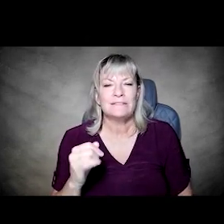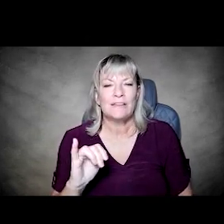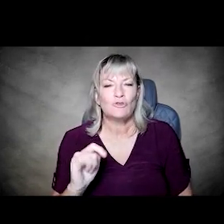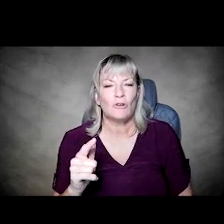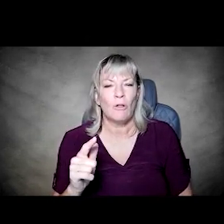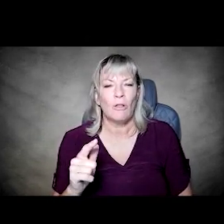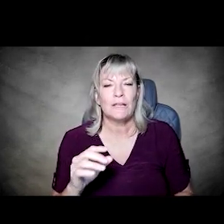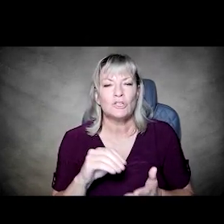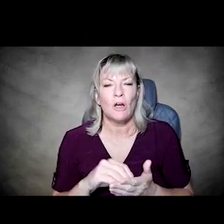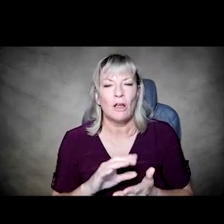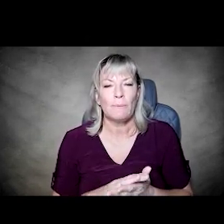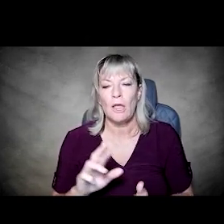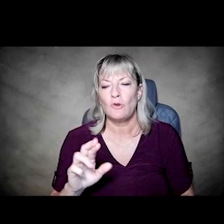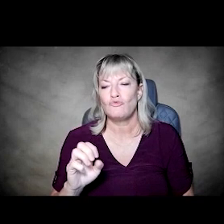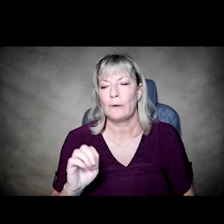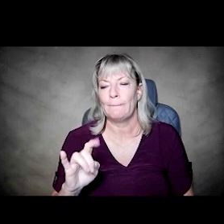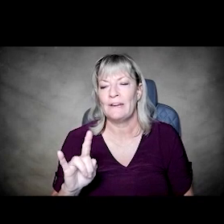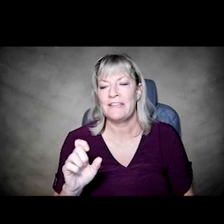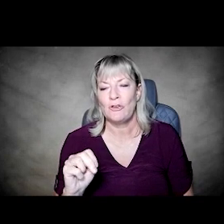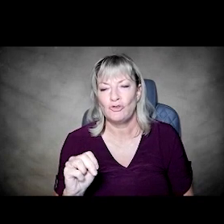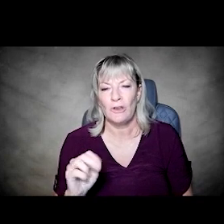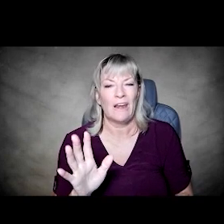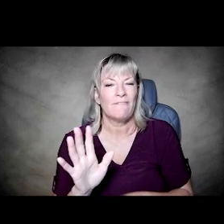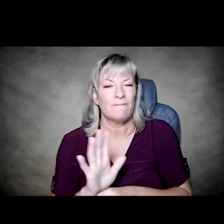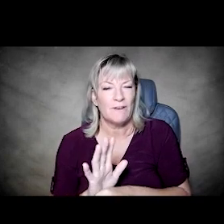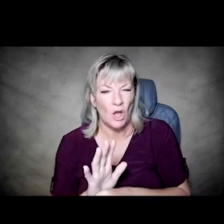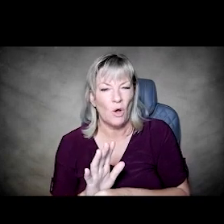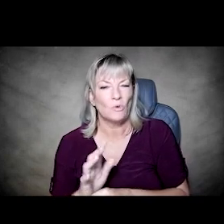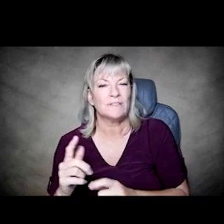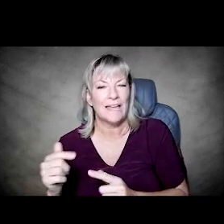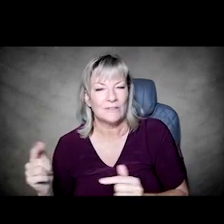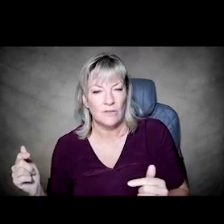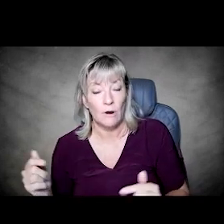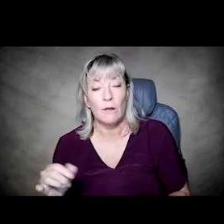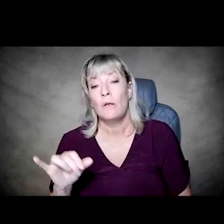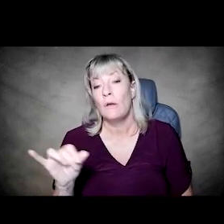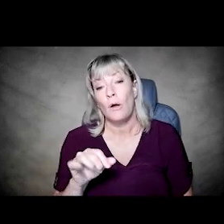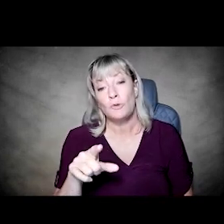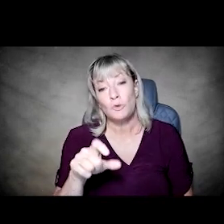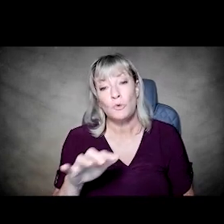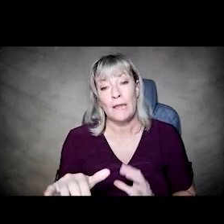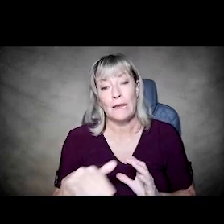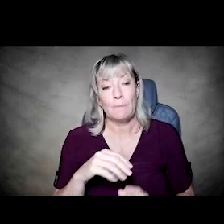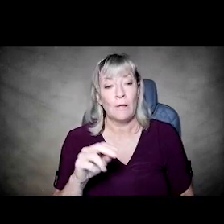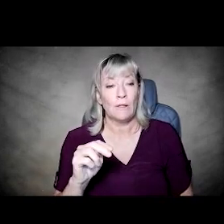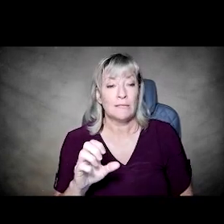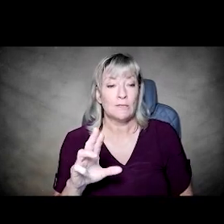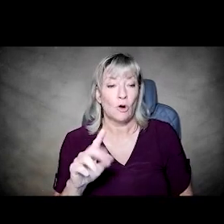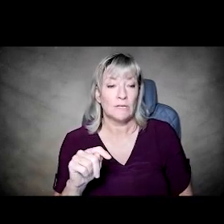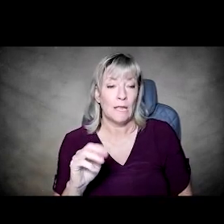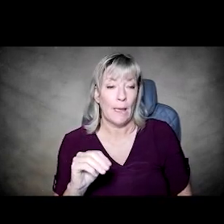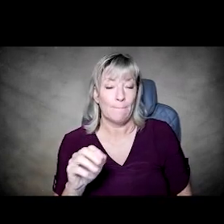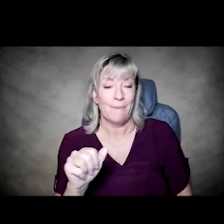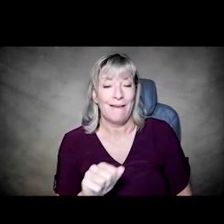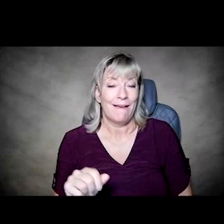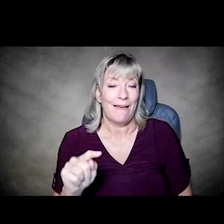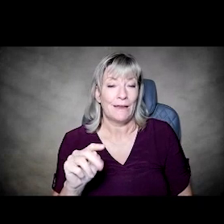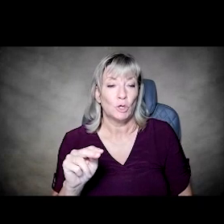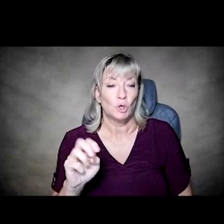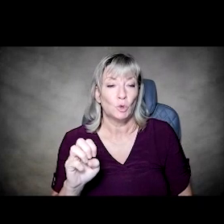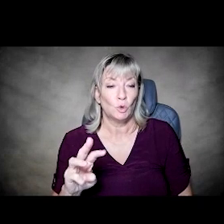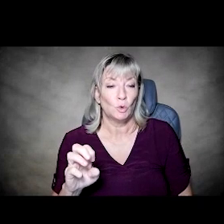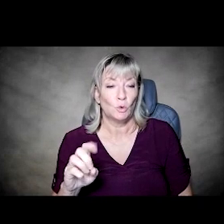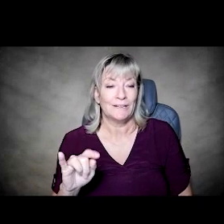document remediation, video work, and more. You can also email at NCRTM@neweditions.net